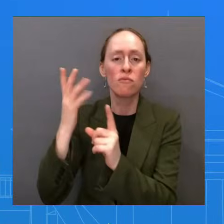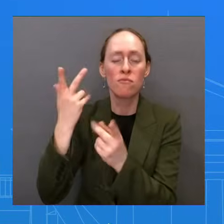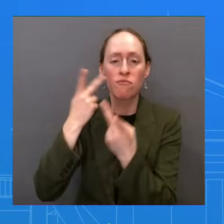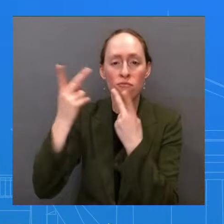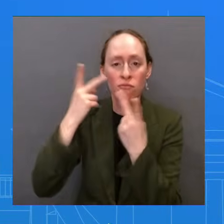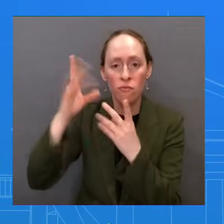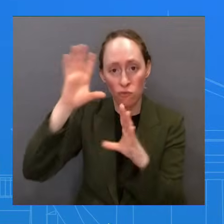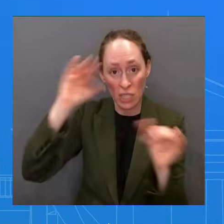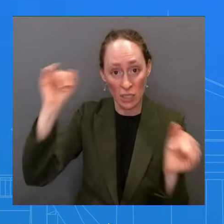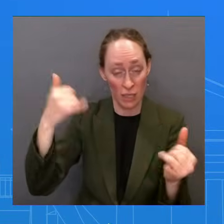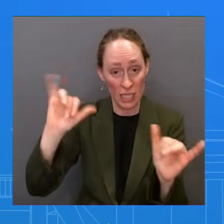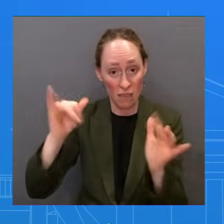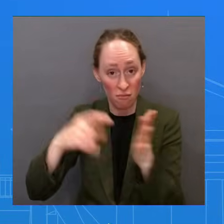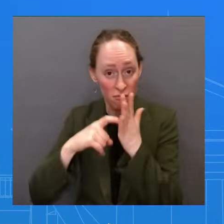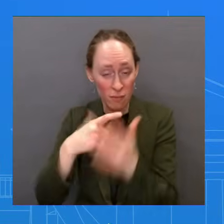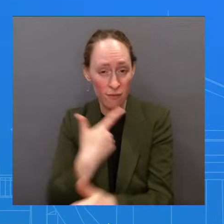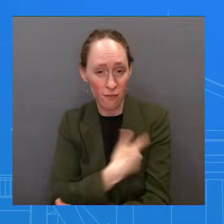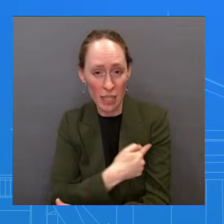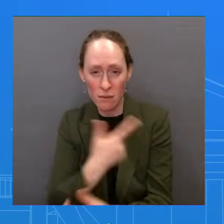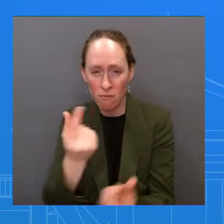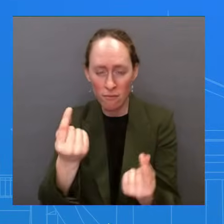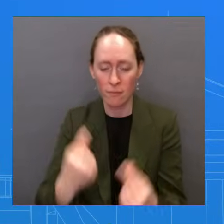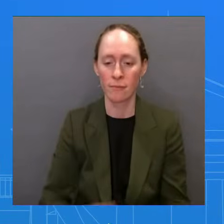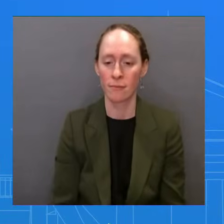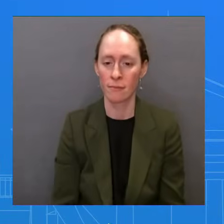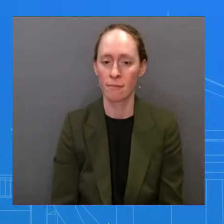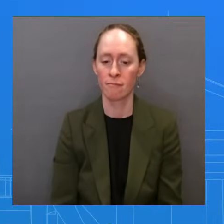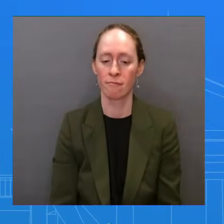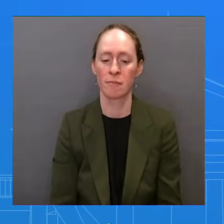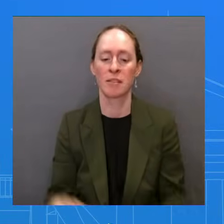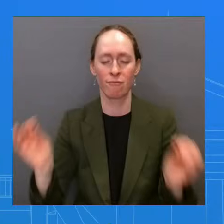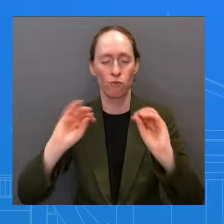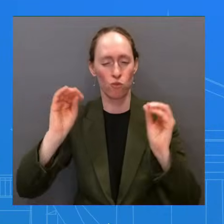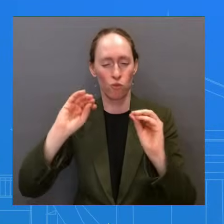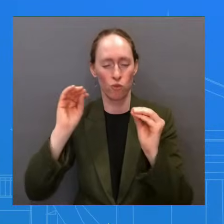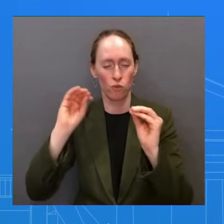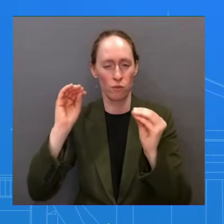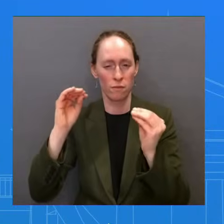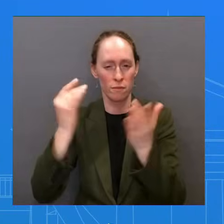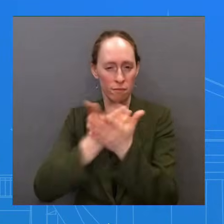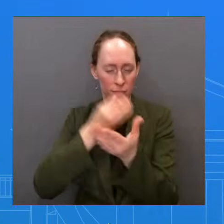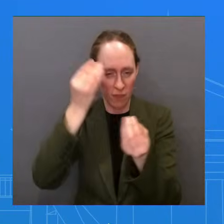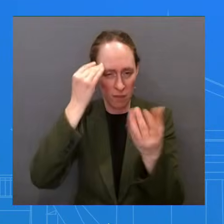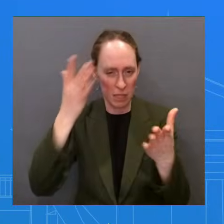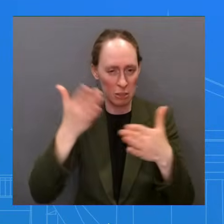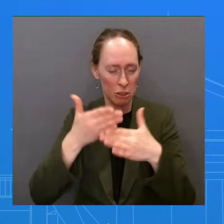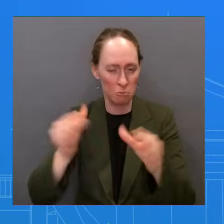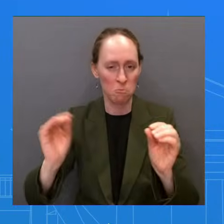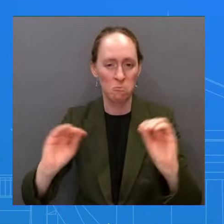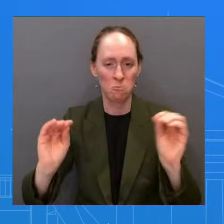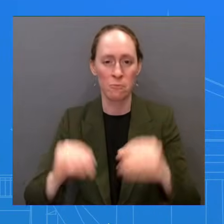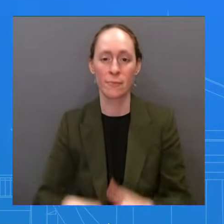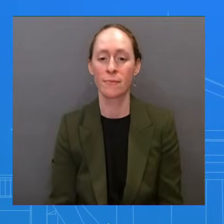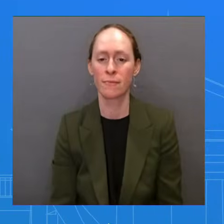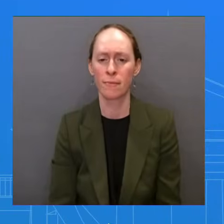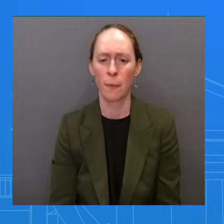nothing at this time new or ahead of the May 11th -- May 11th kind of changes that you'll see -- that we're going to see.